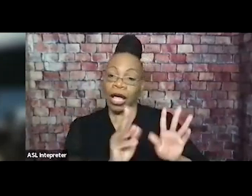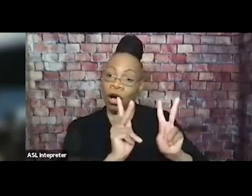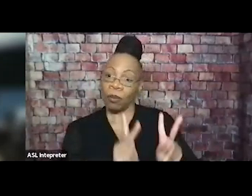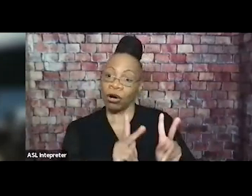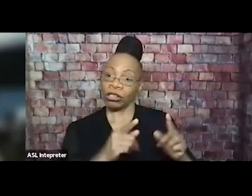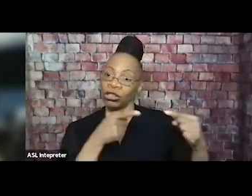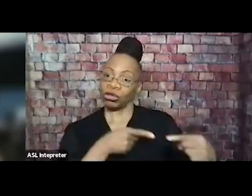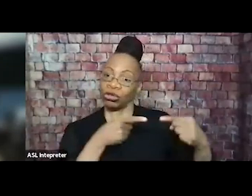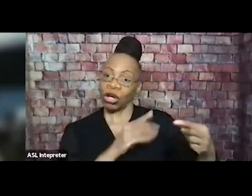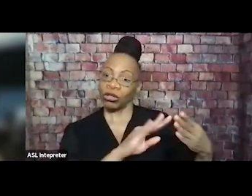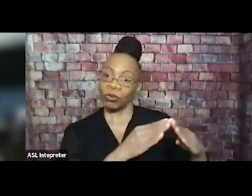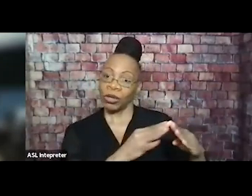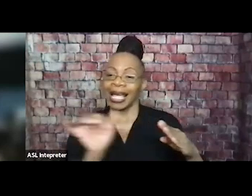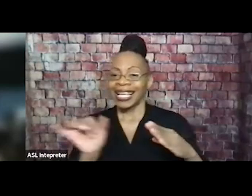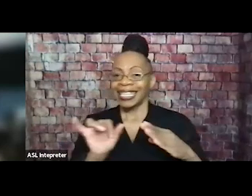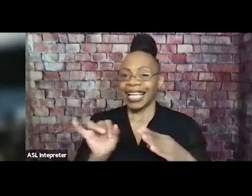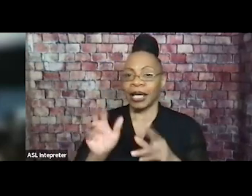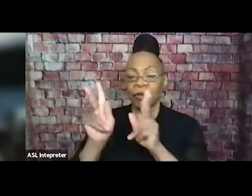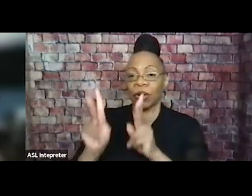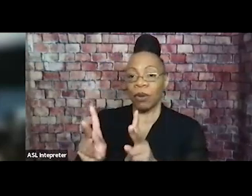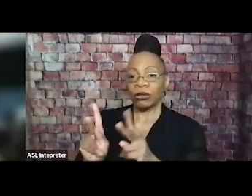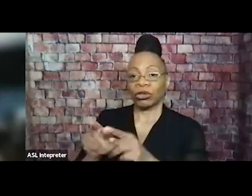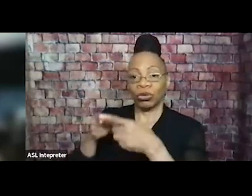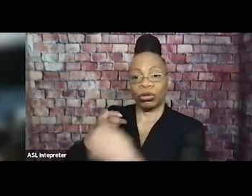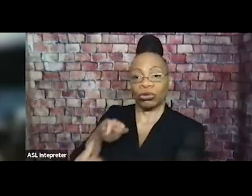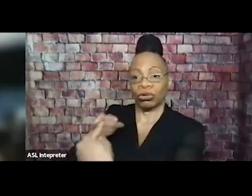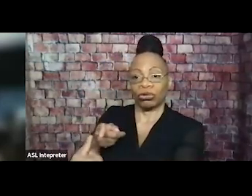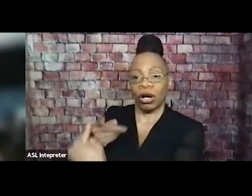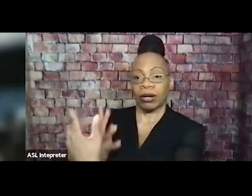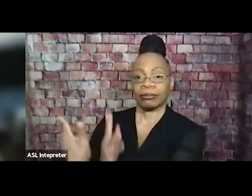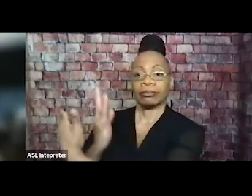is the same way that they struggle behind bars,